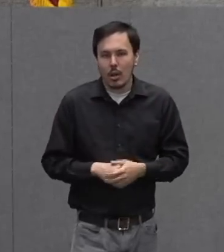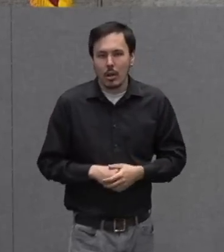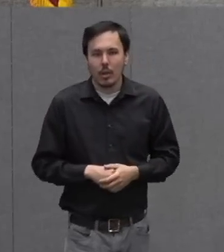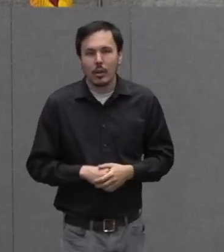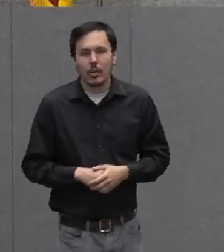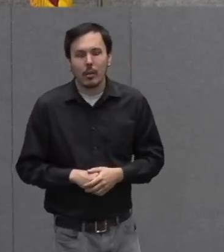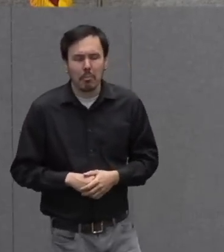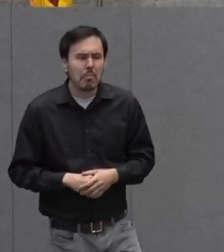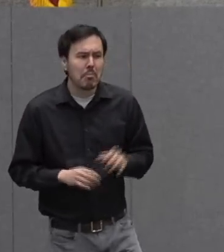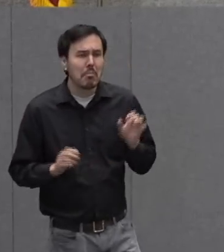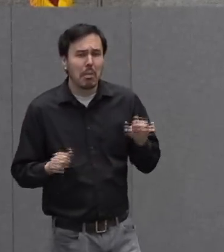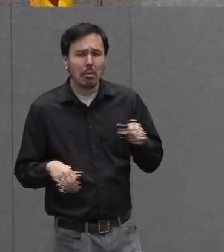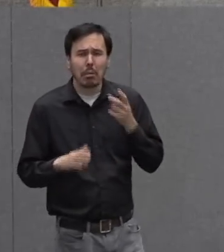I can see through it.